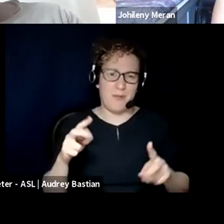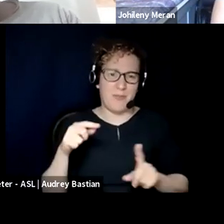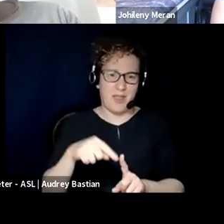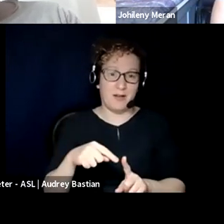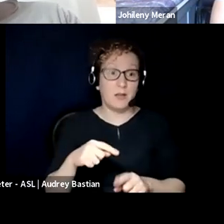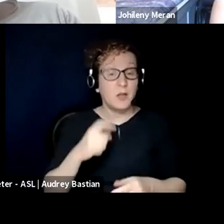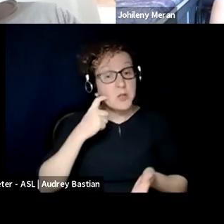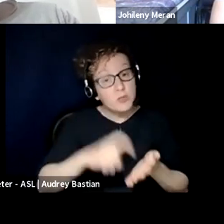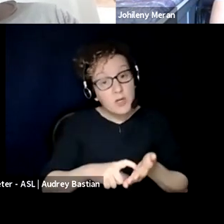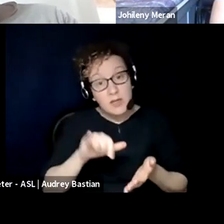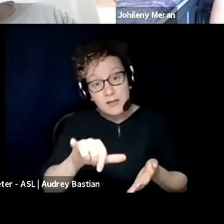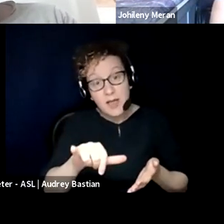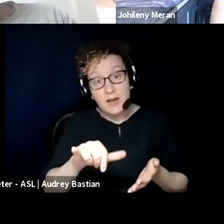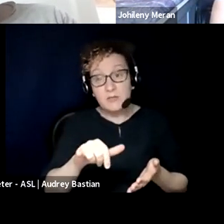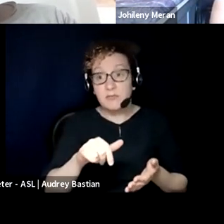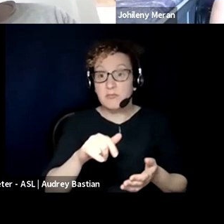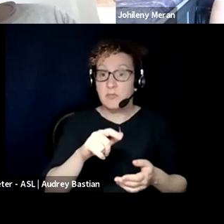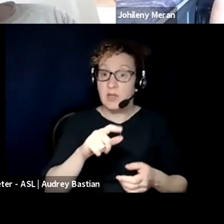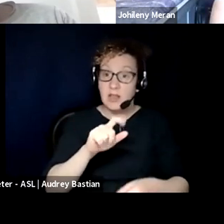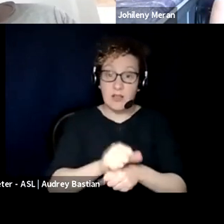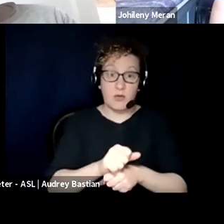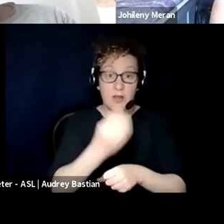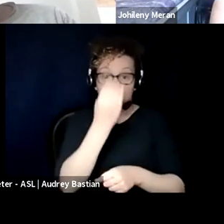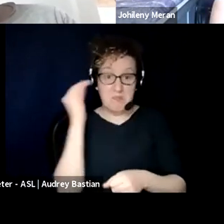Like recognizing that in literally pocketing it in the back of your head is something you